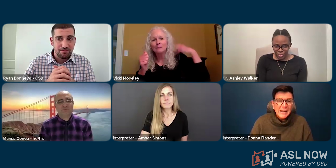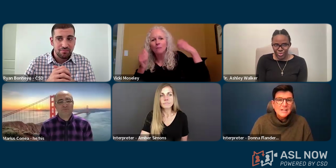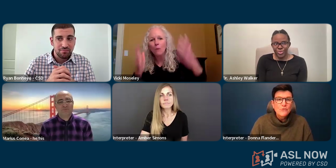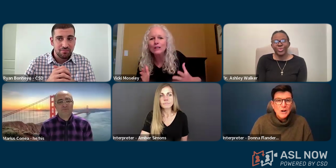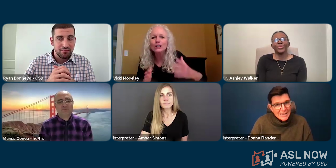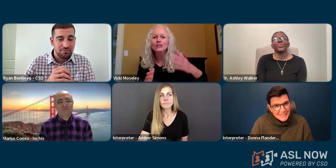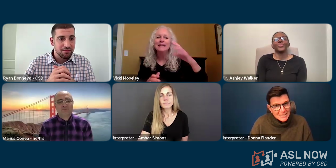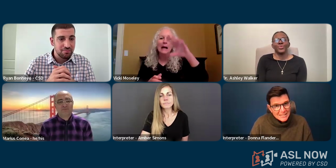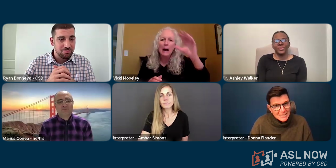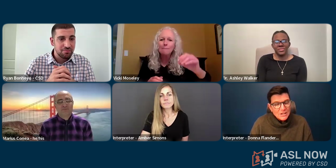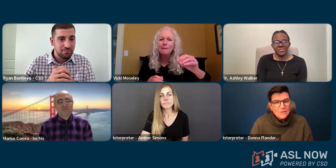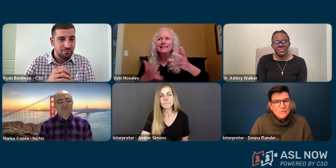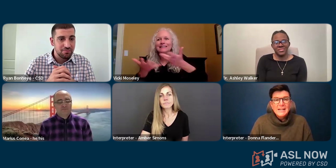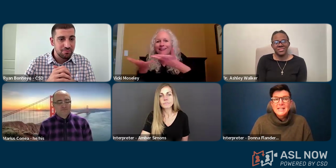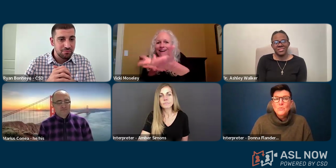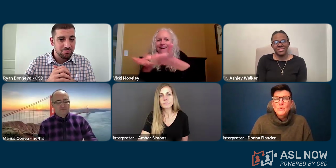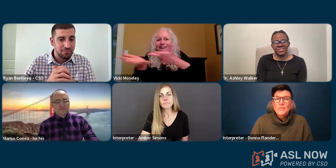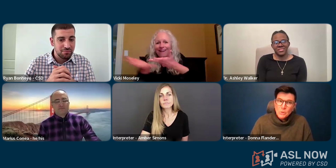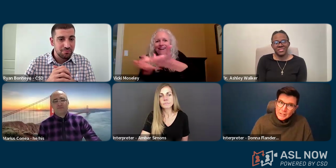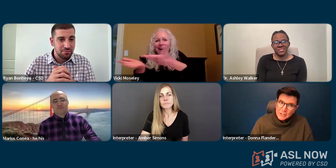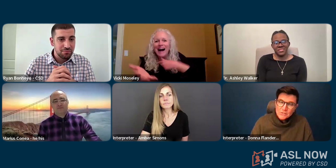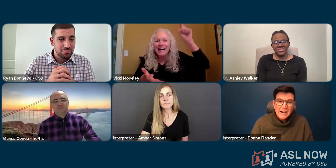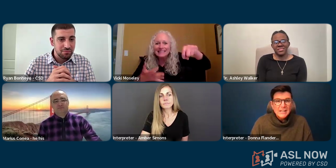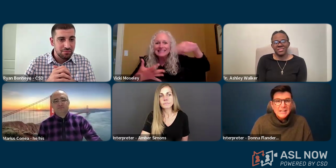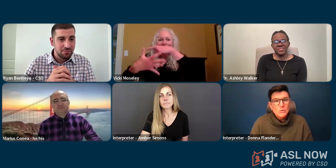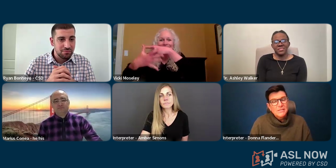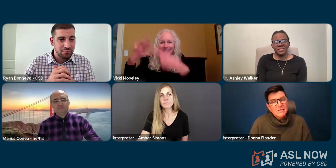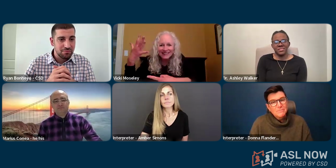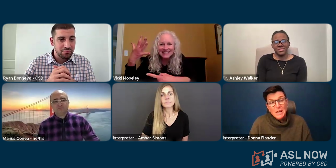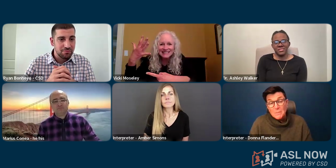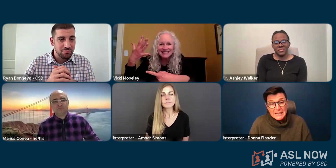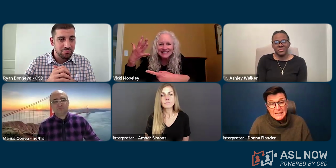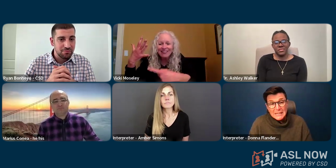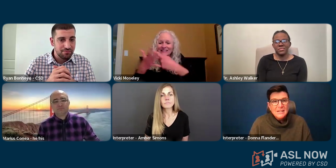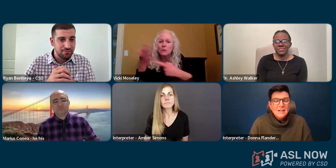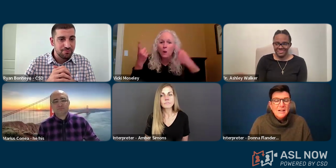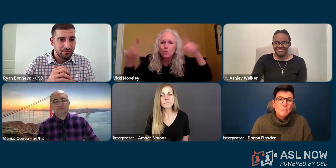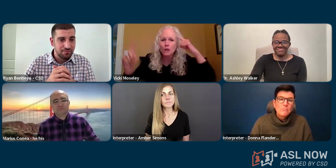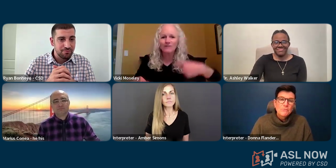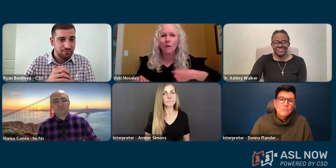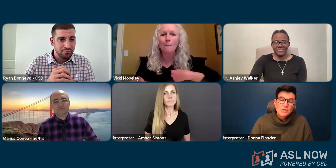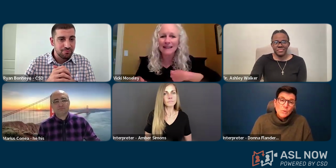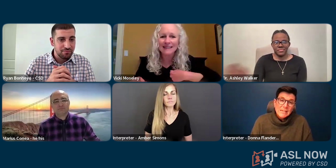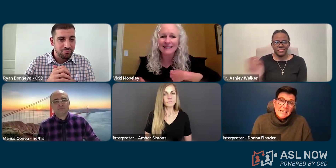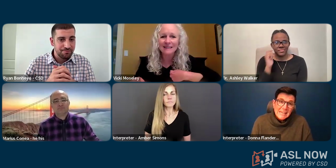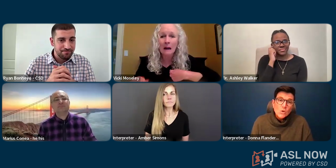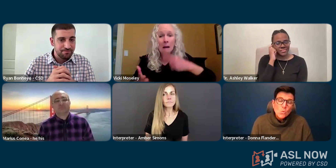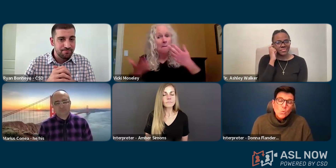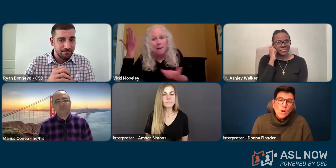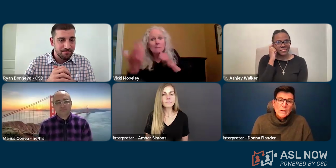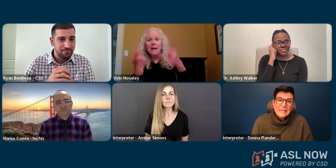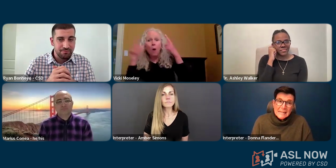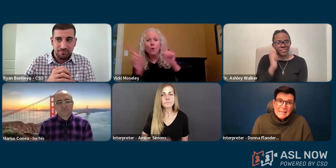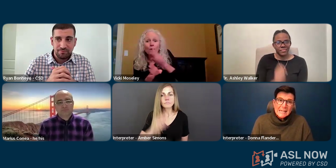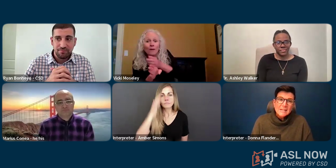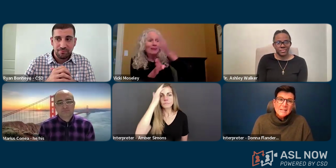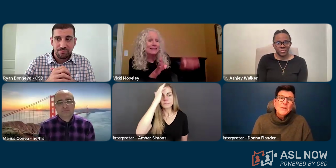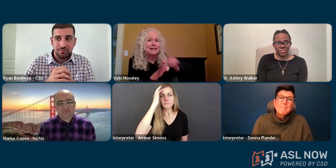fighting for access, fighting with employers, fighting with companies so that we can get what we need.